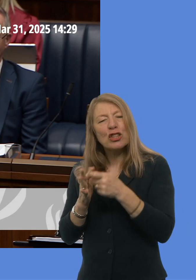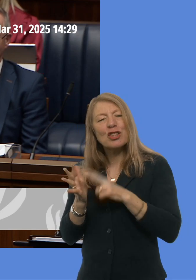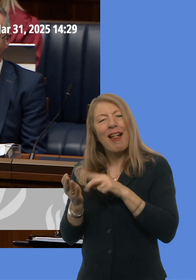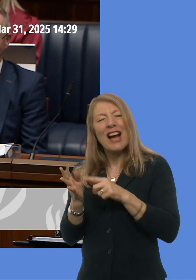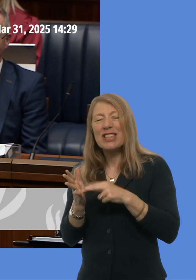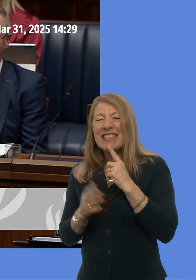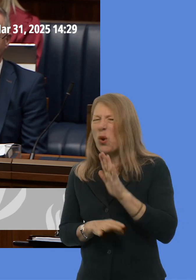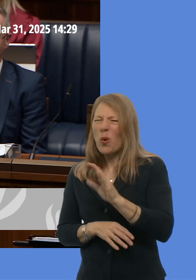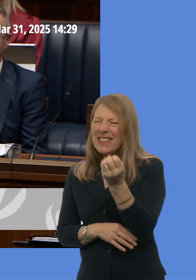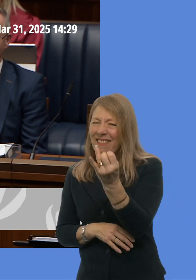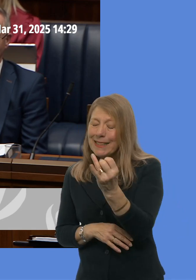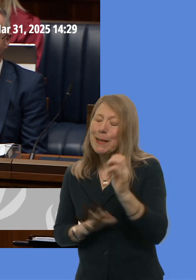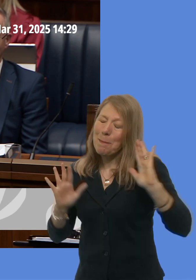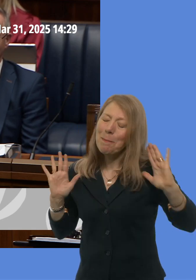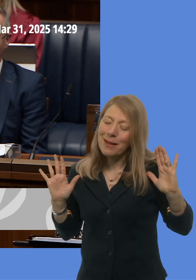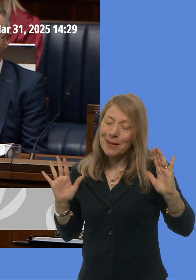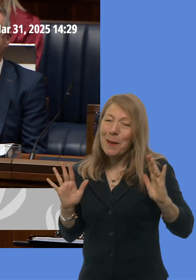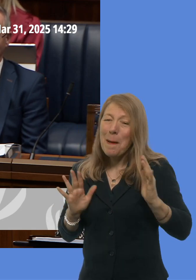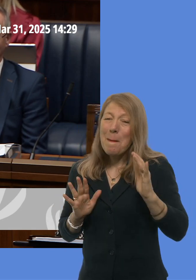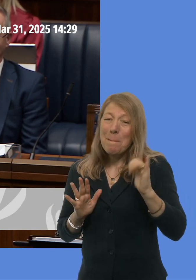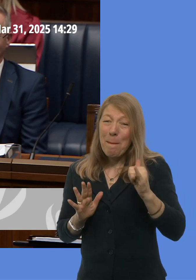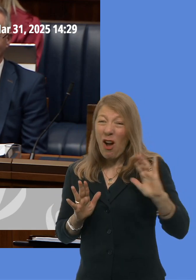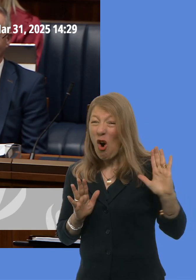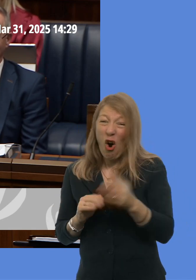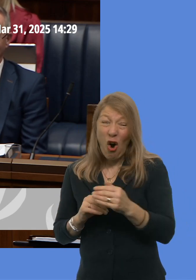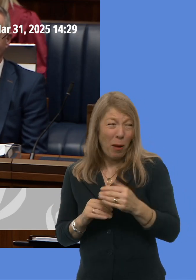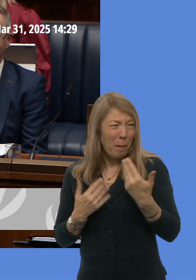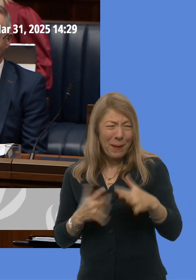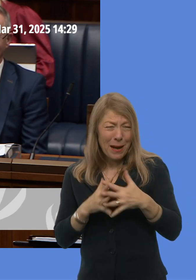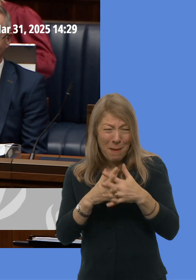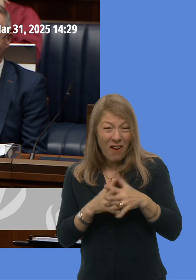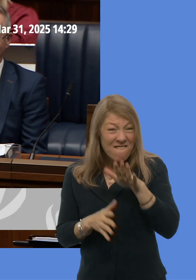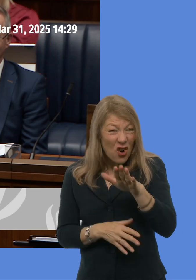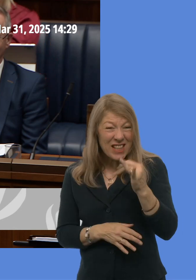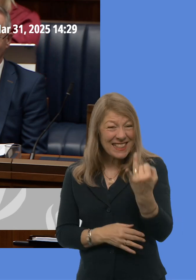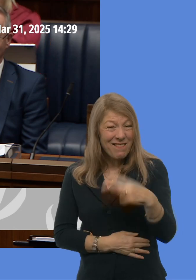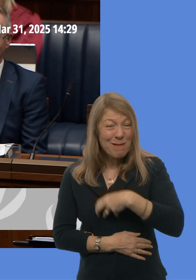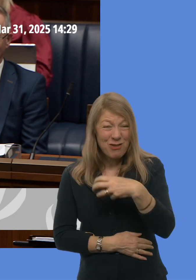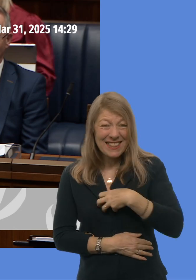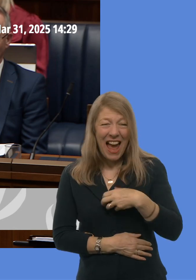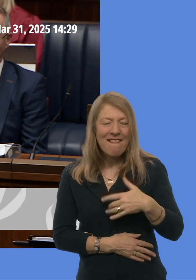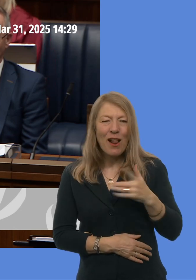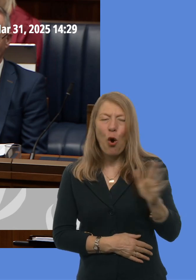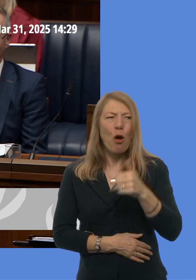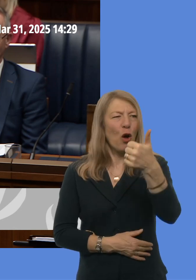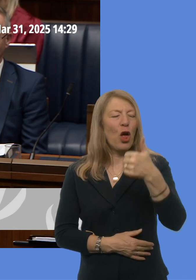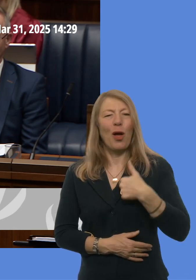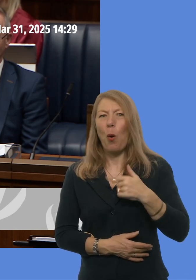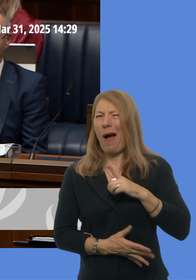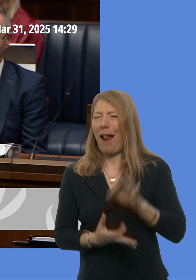next year, all 47 Presidents will have established a link to Northern Ireland and the Ulster region. We will be doing everything in our power